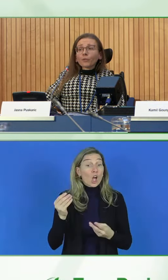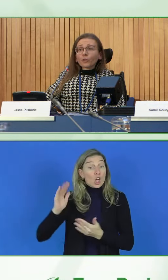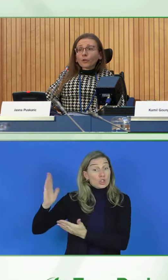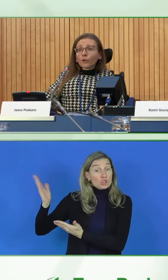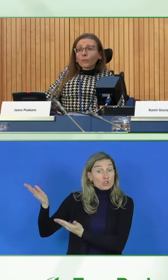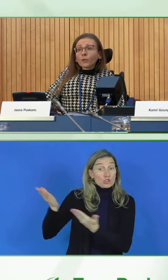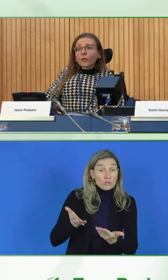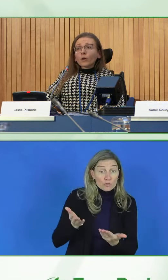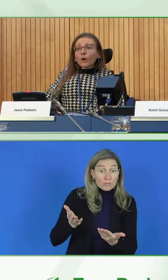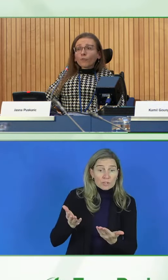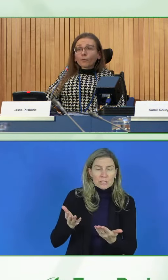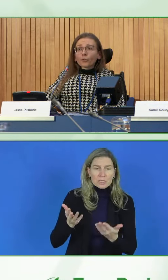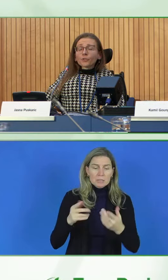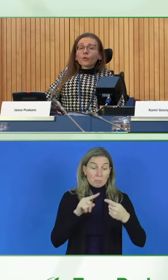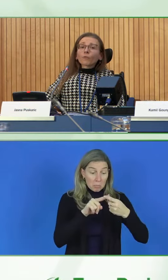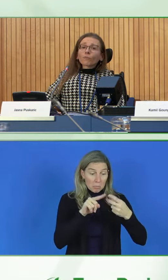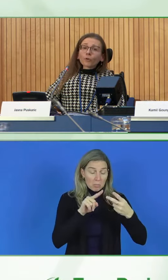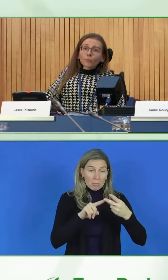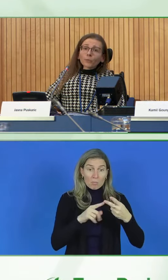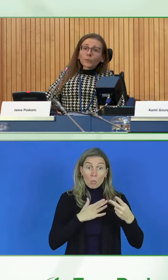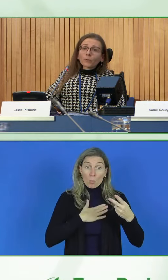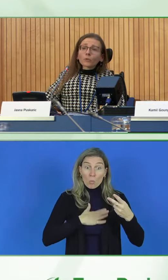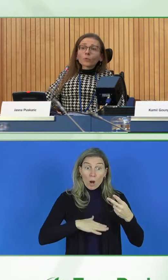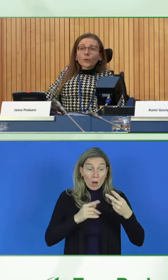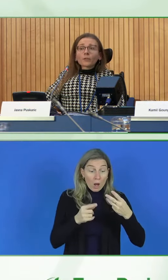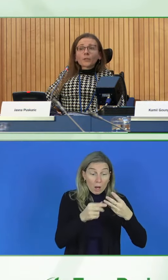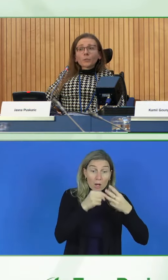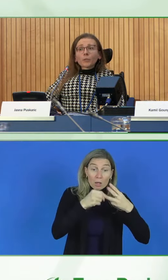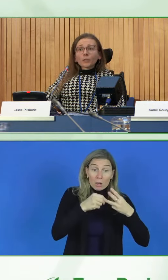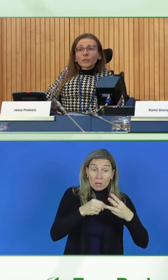prefigure offers from people with disabilities.